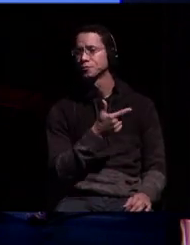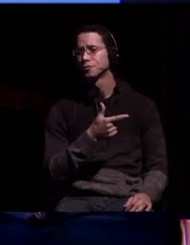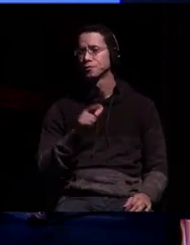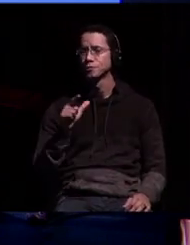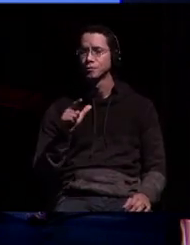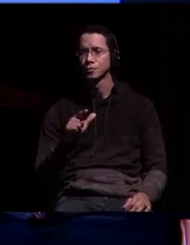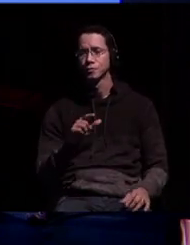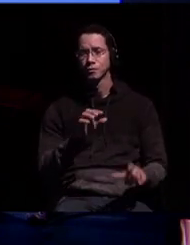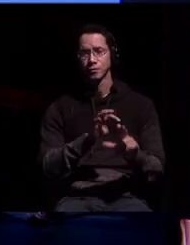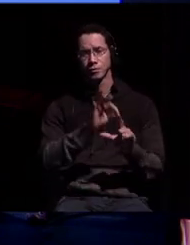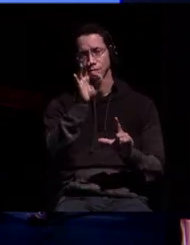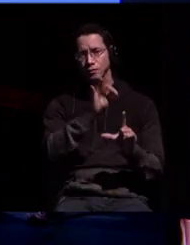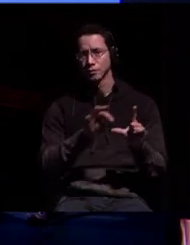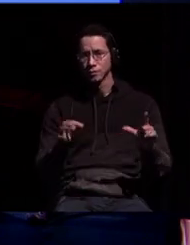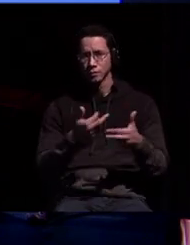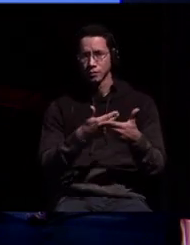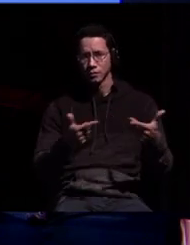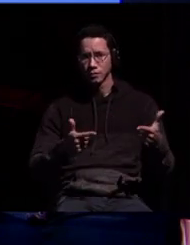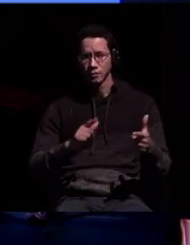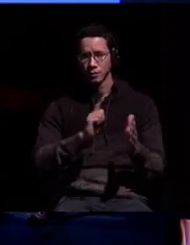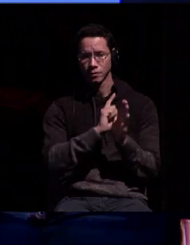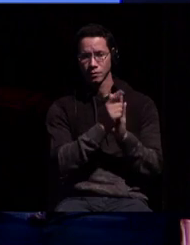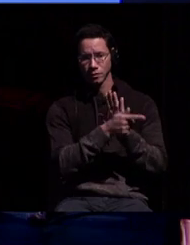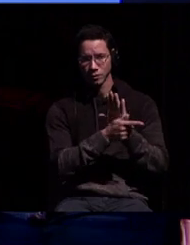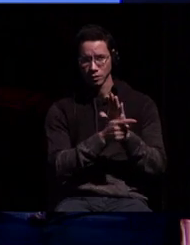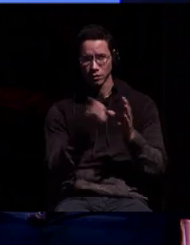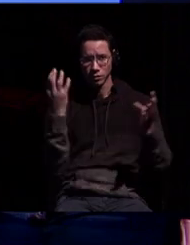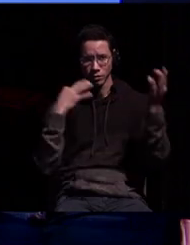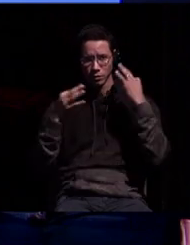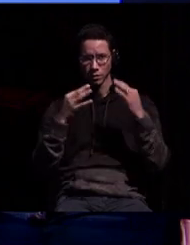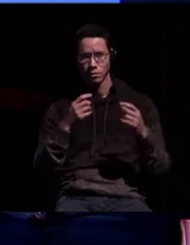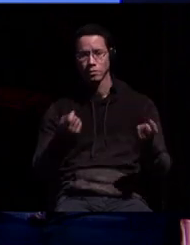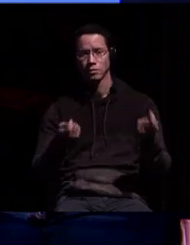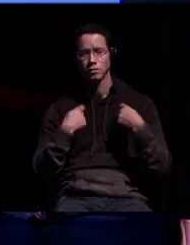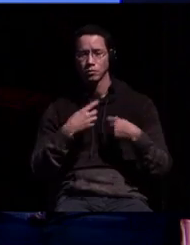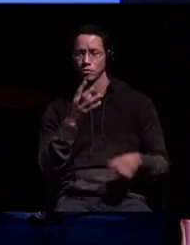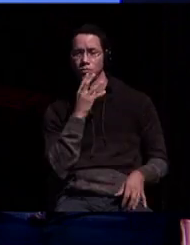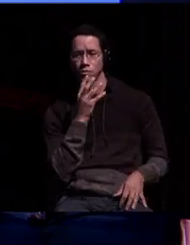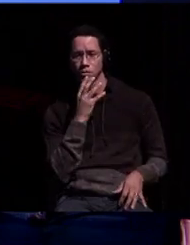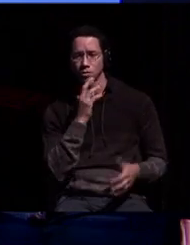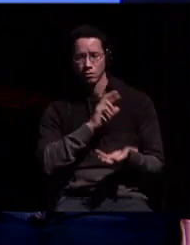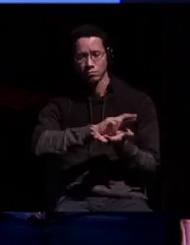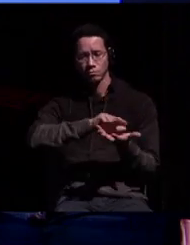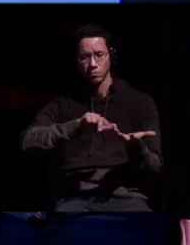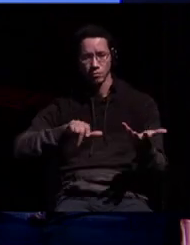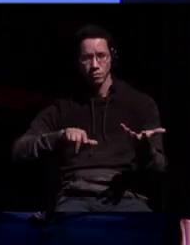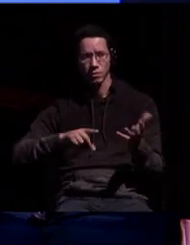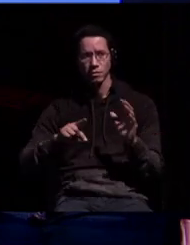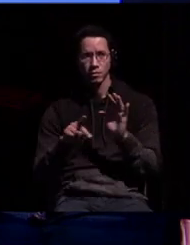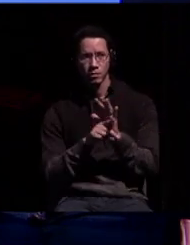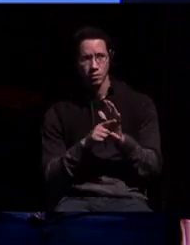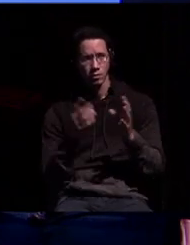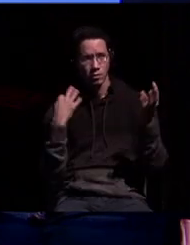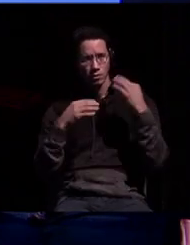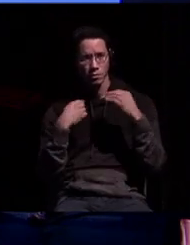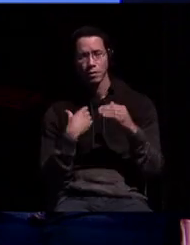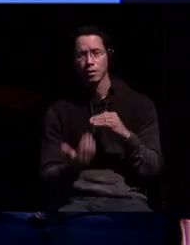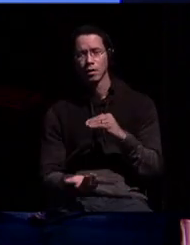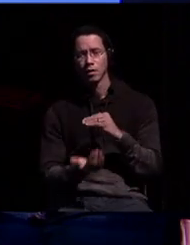allows us to know the indispensable tourist factors, to go ahead with sustainable development